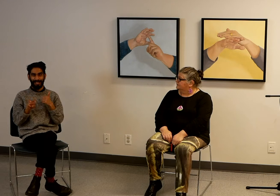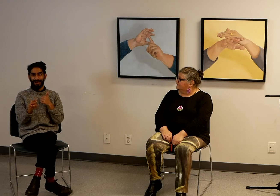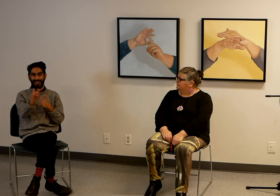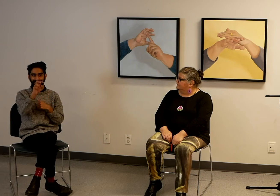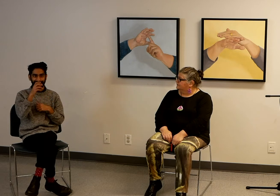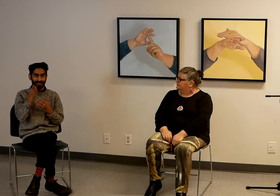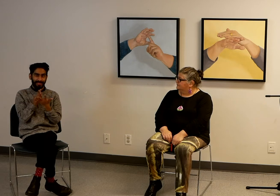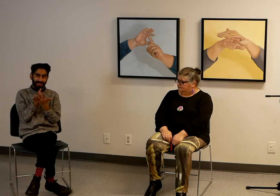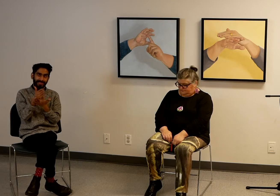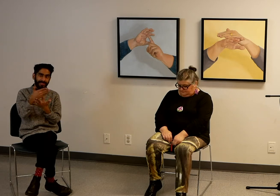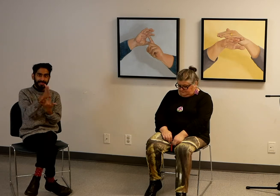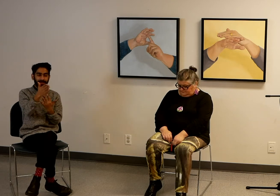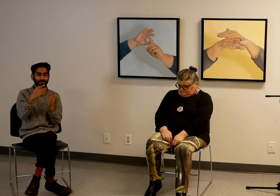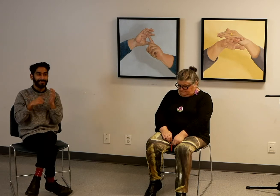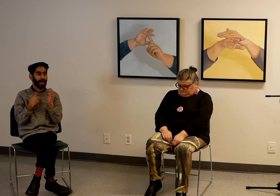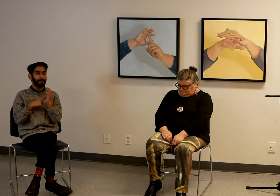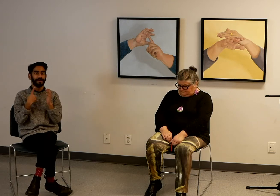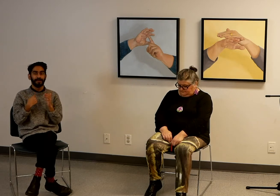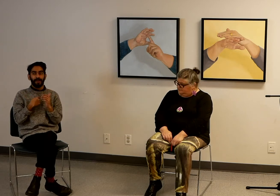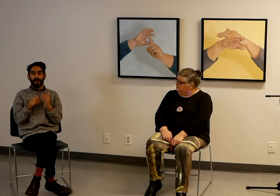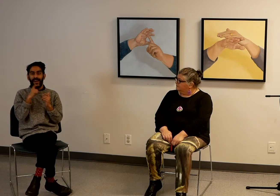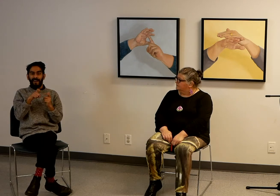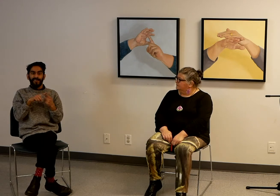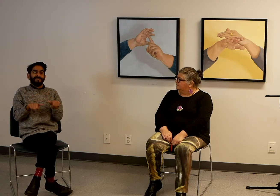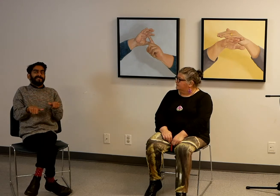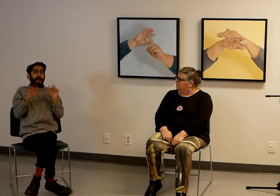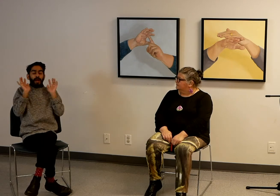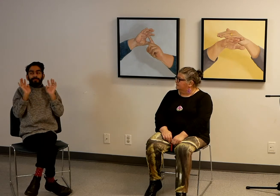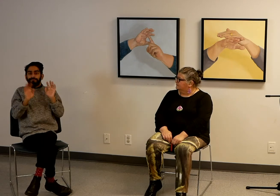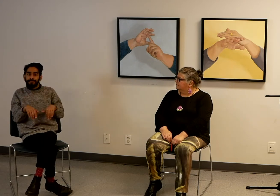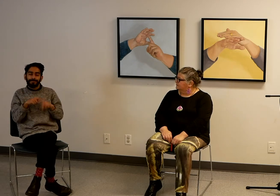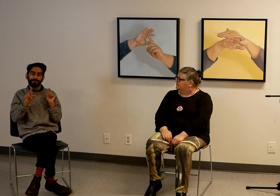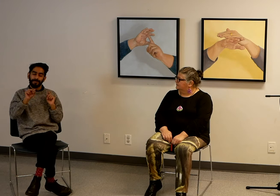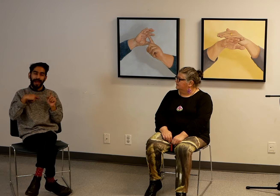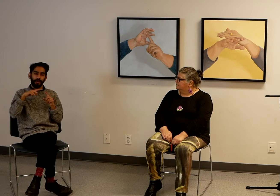It was very challenging trying to navigate that growing up often, I would feel like